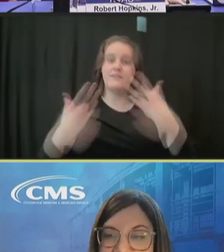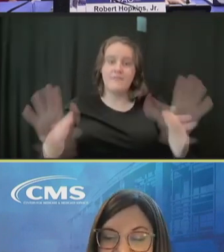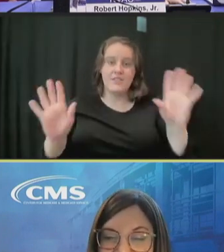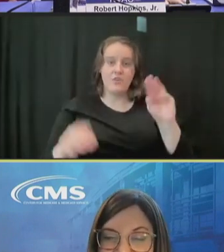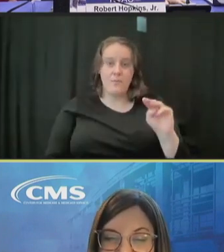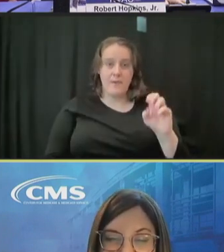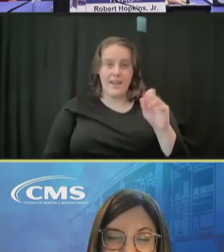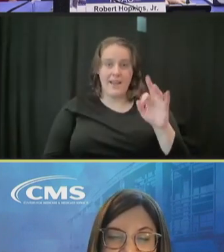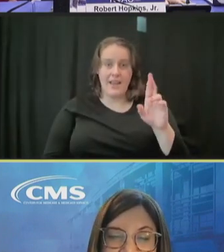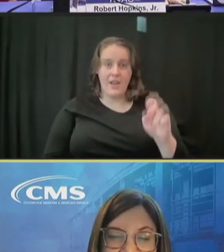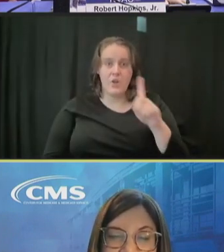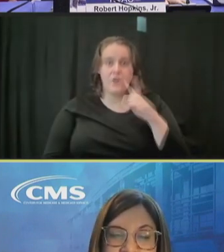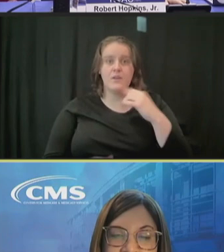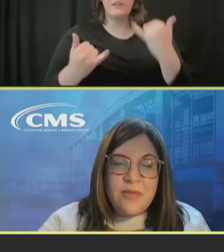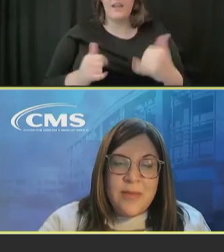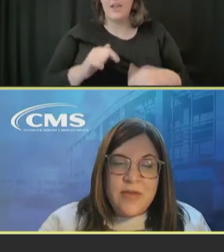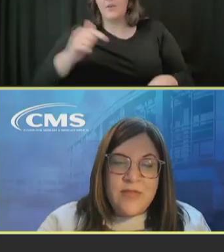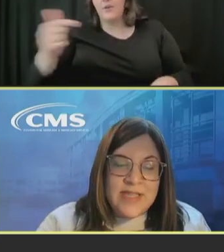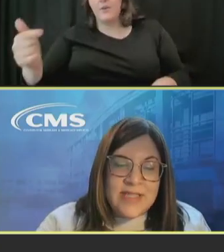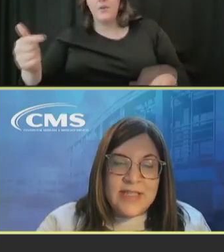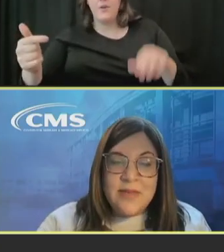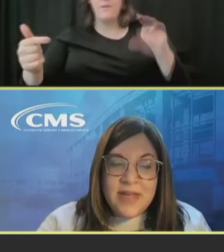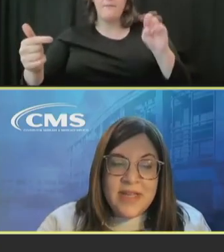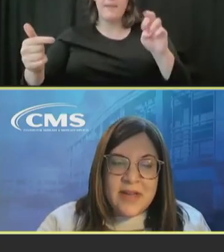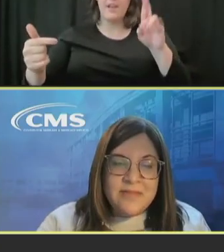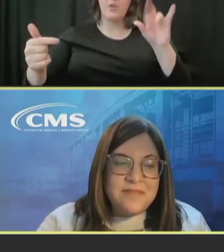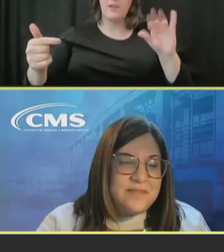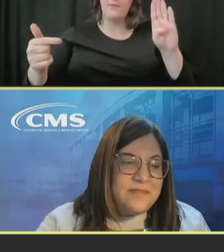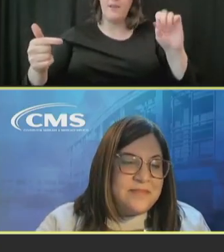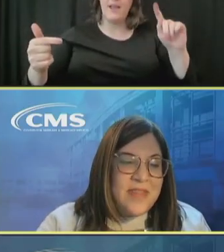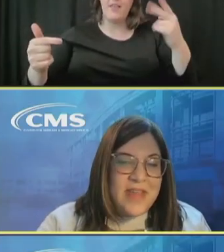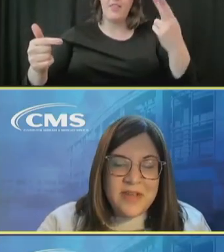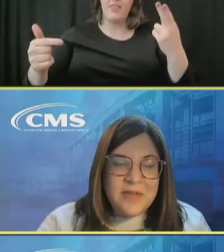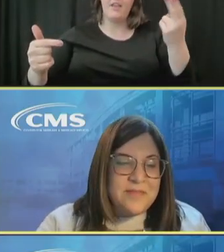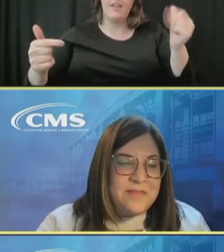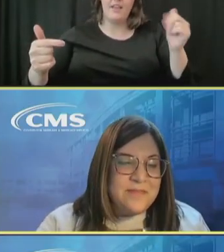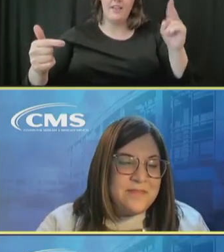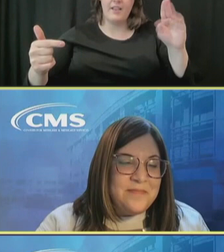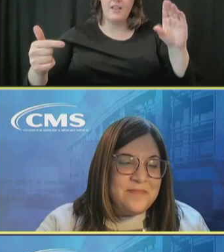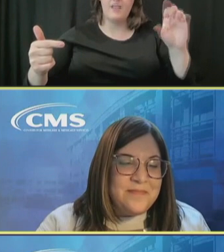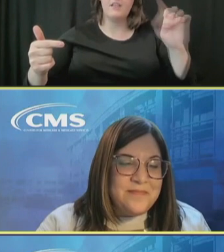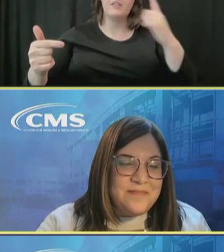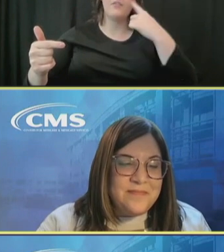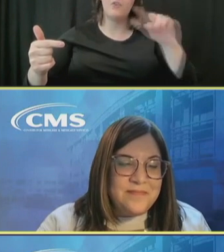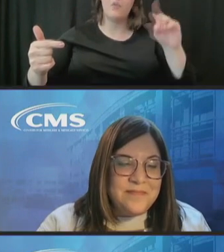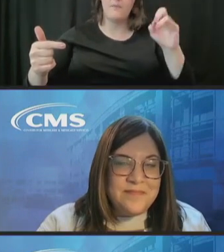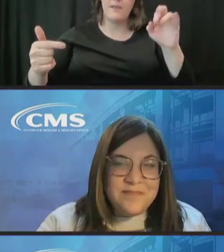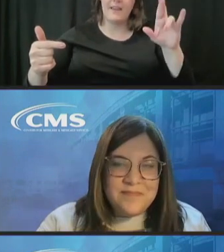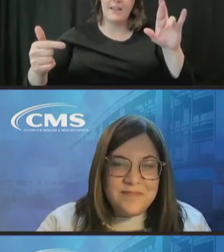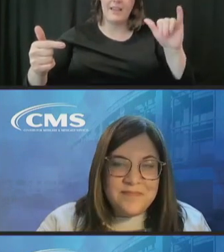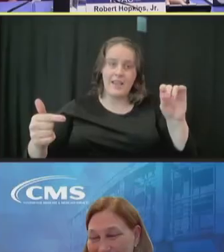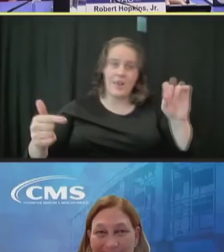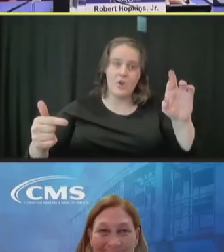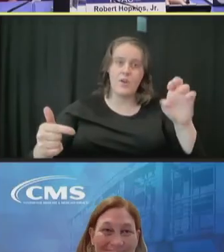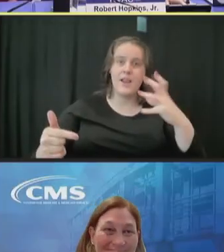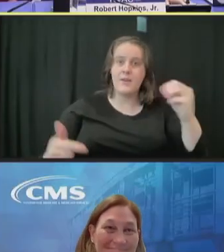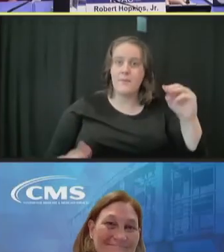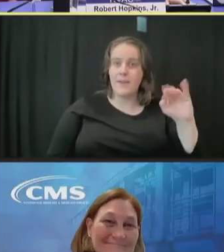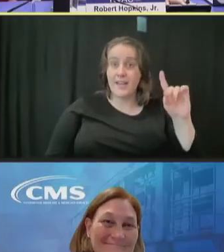Mary Beth Hance to discuss provider payment for vaccines in Medicaid. Thank you. Robert Hopkins: Thank you very much, Rachel. Mary Beth,